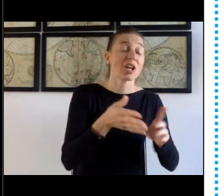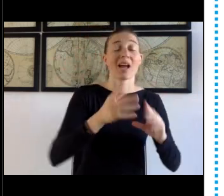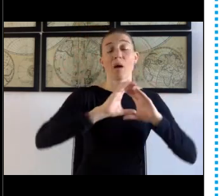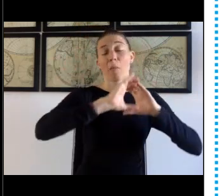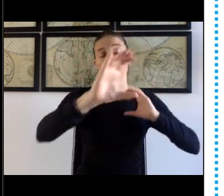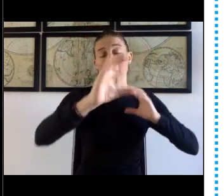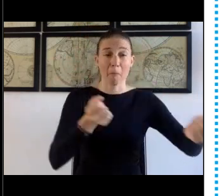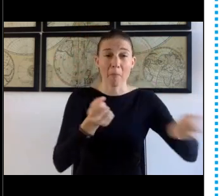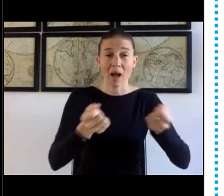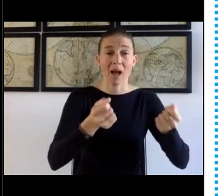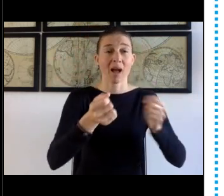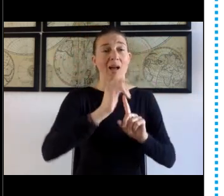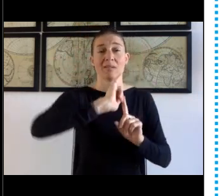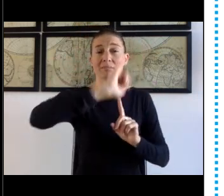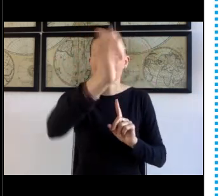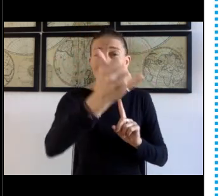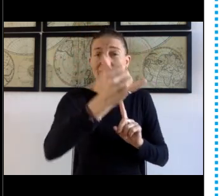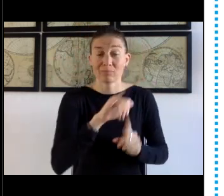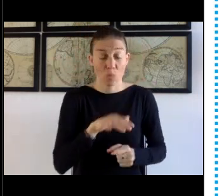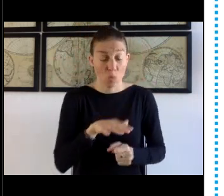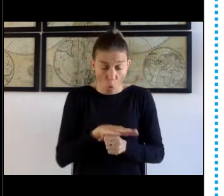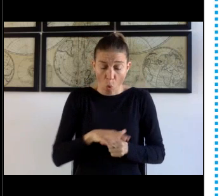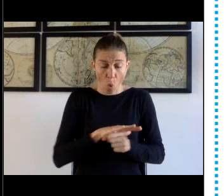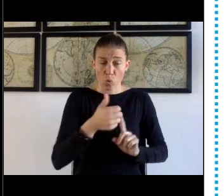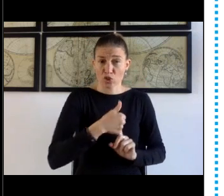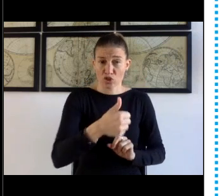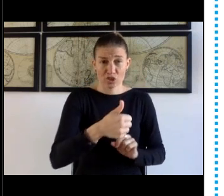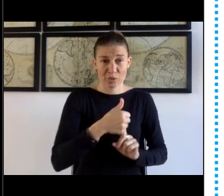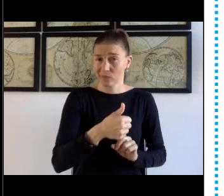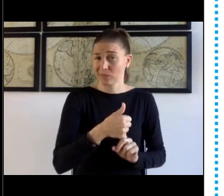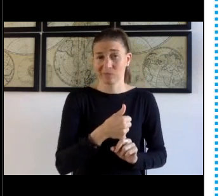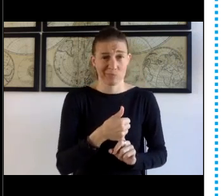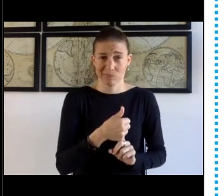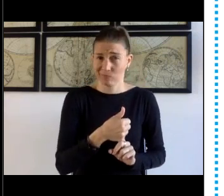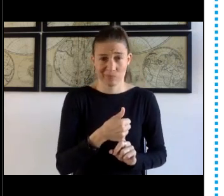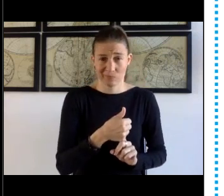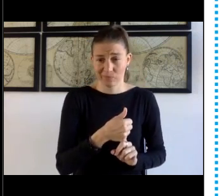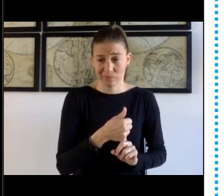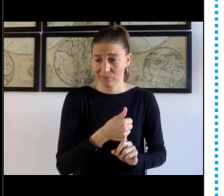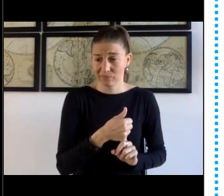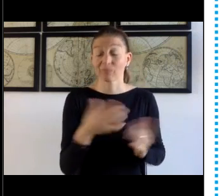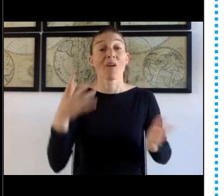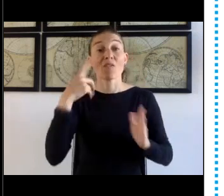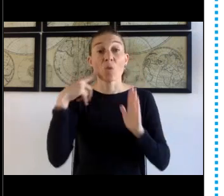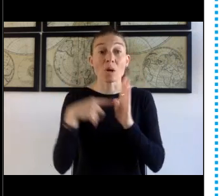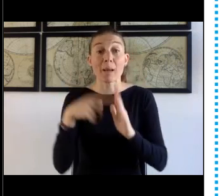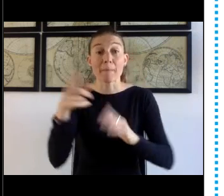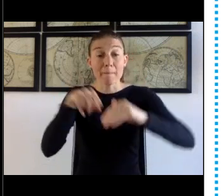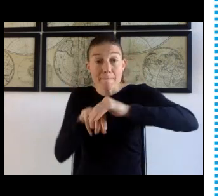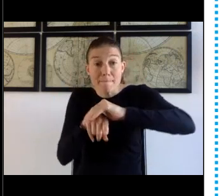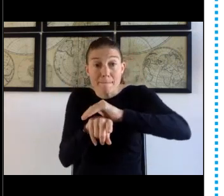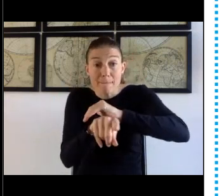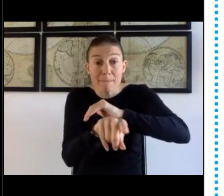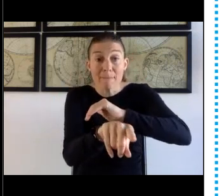or even anything on local transport. So to be even more precise, your metro ticketing machine doesn't have to be accessible.